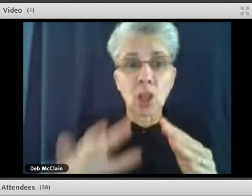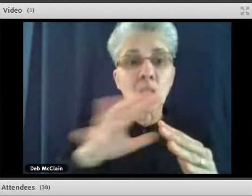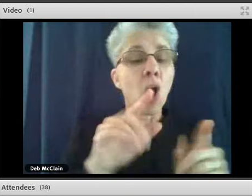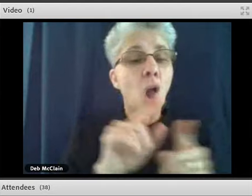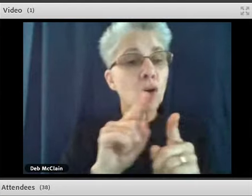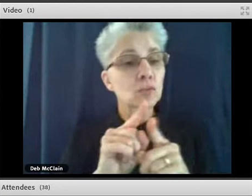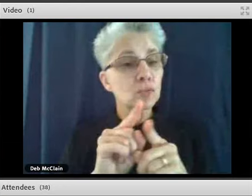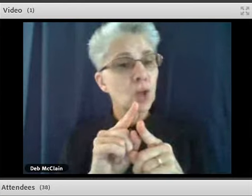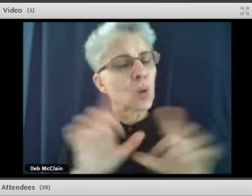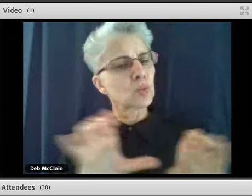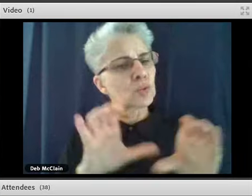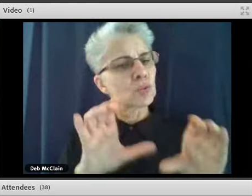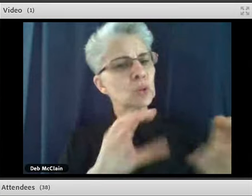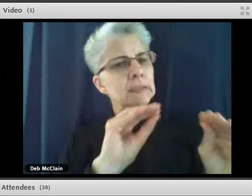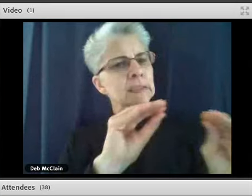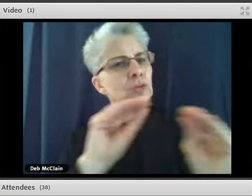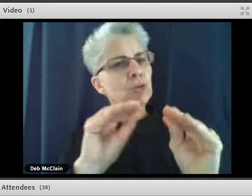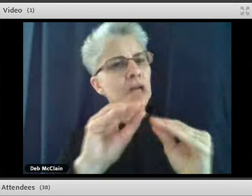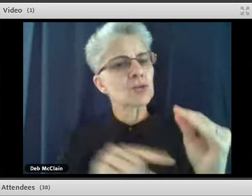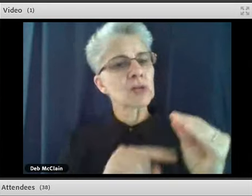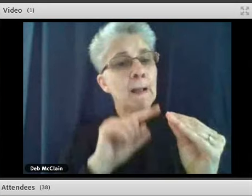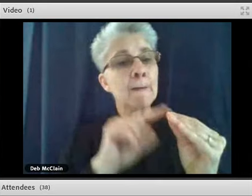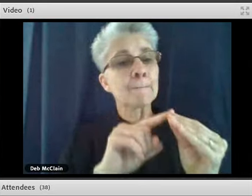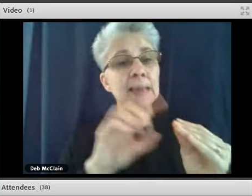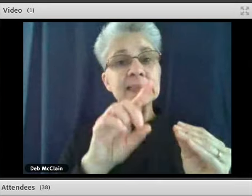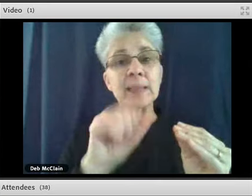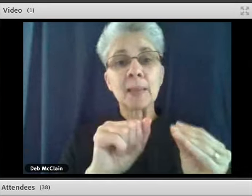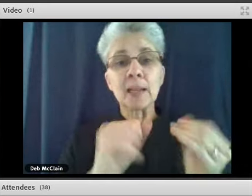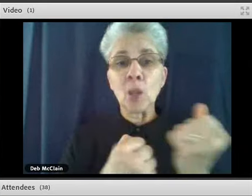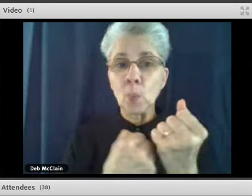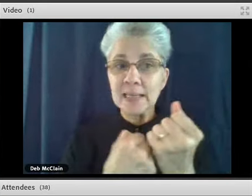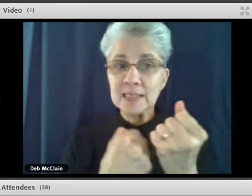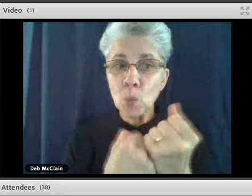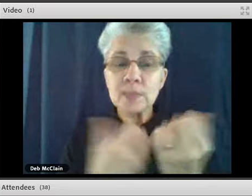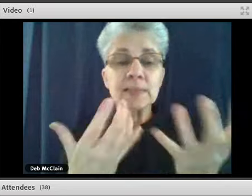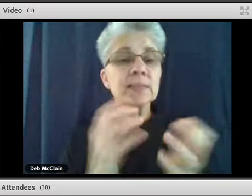and also doing instruction on disability resources,